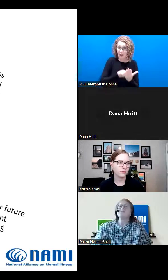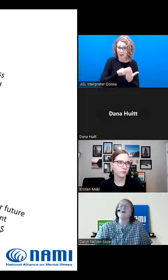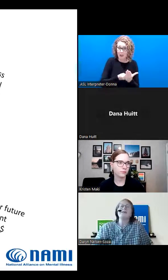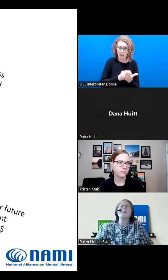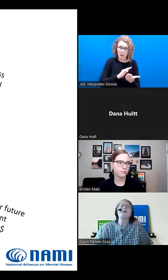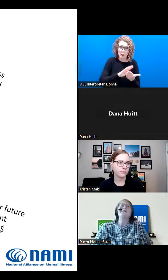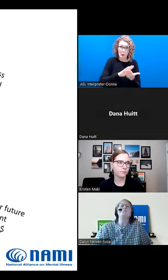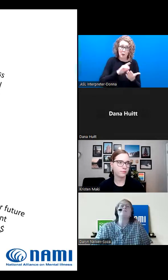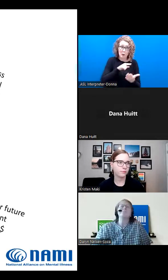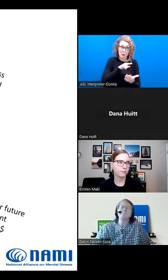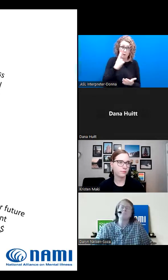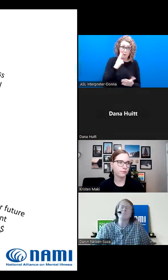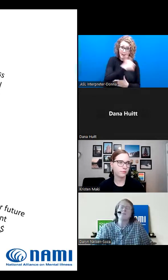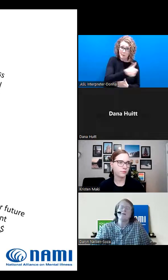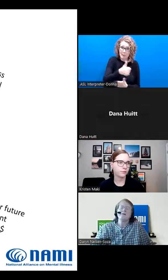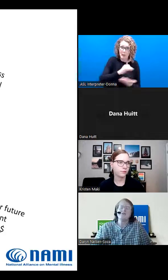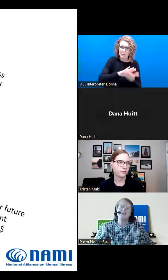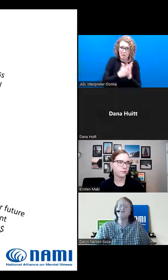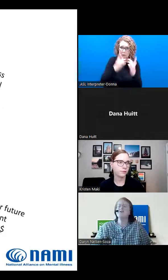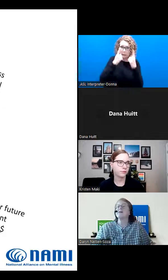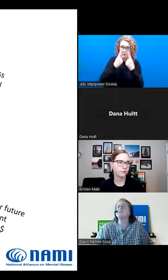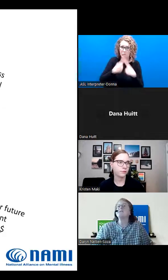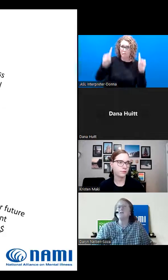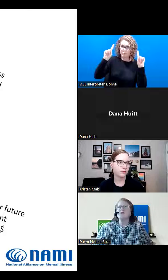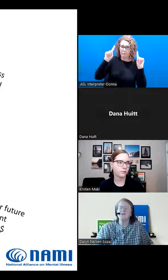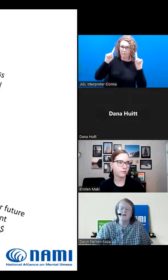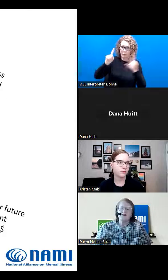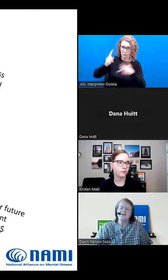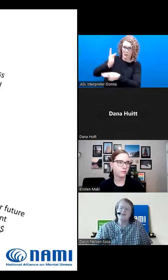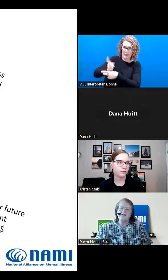please -- in all of this, the unpaid caregivers really shoulder the